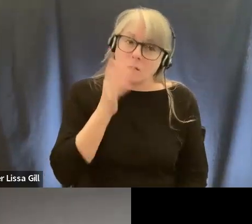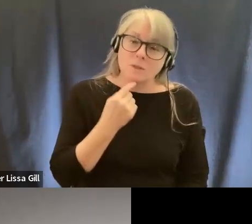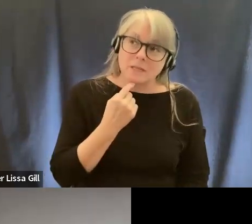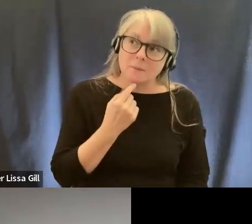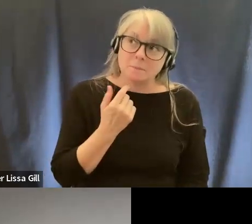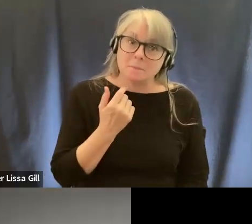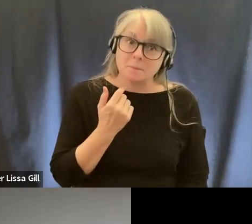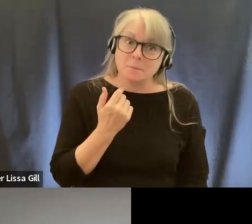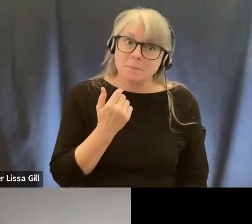5 600 a year. 600